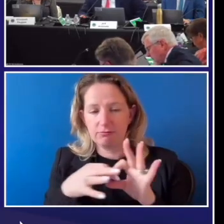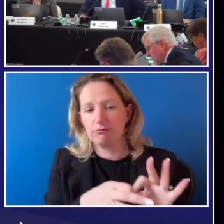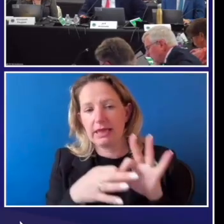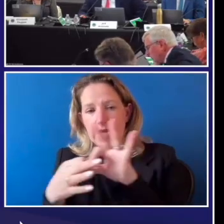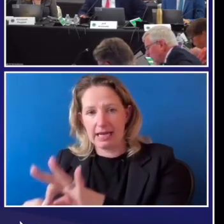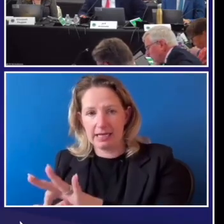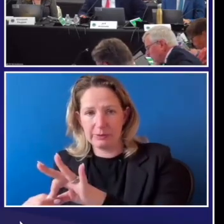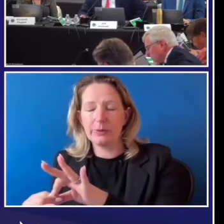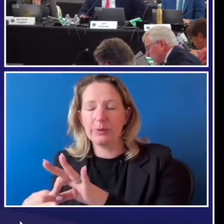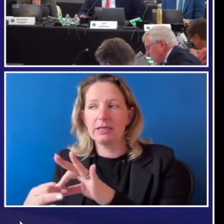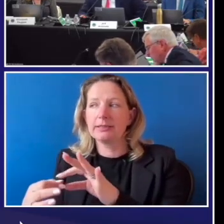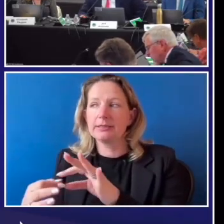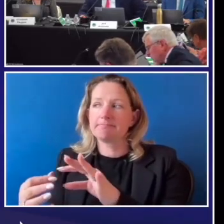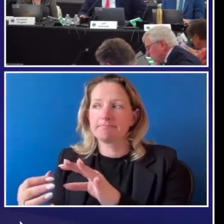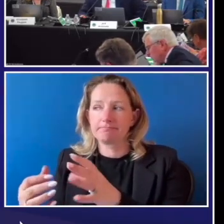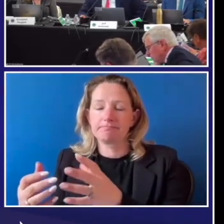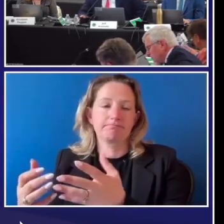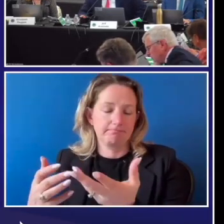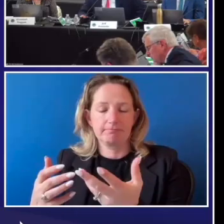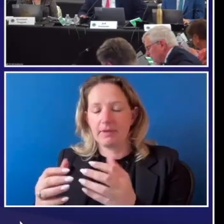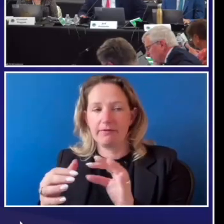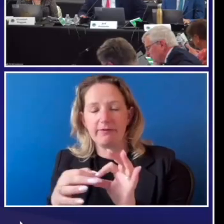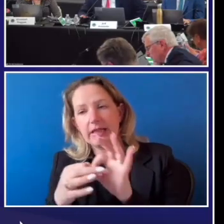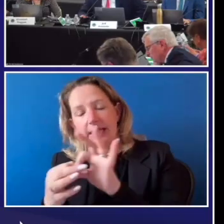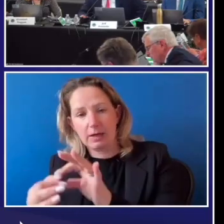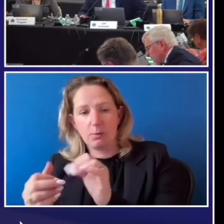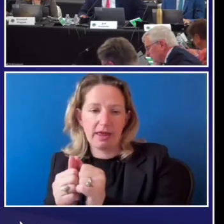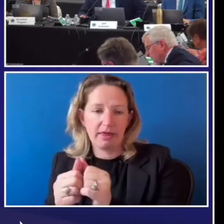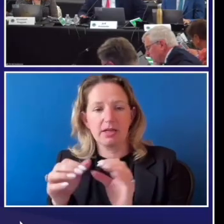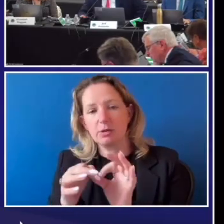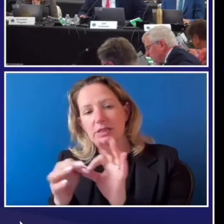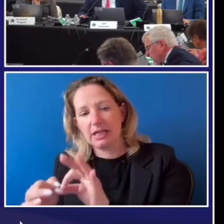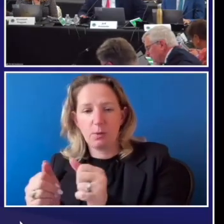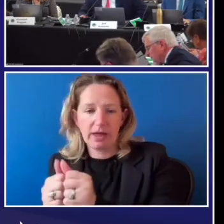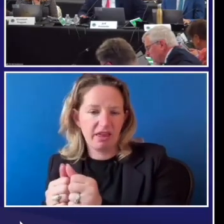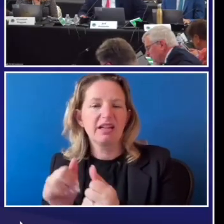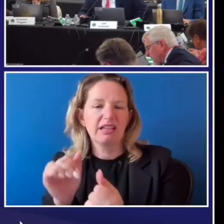associated with affiliated with um, and making a conforming change there. So it's just a moving of the word.